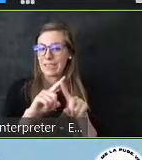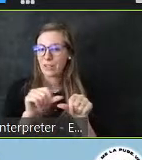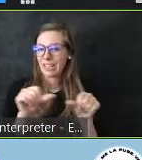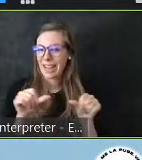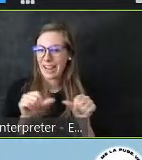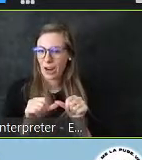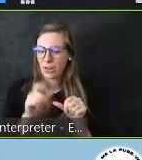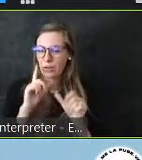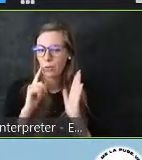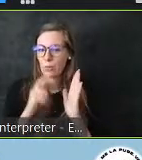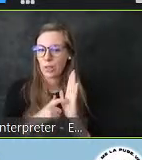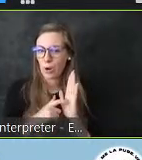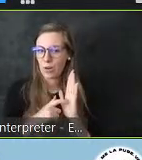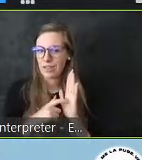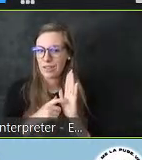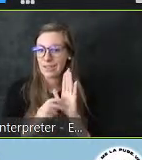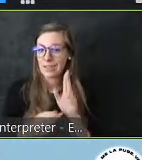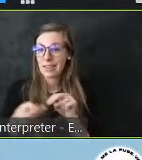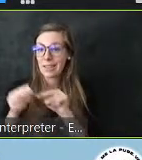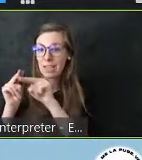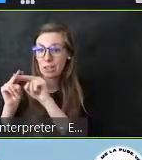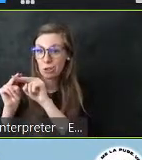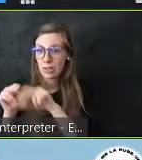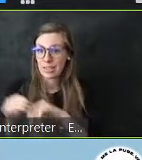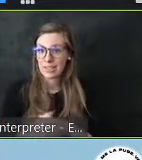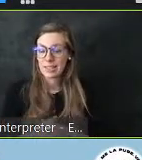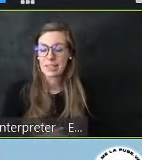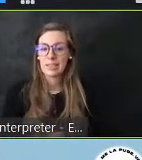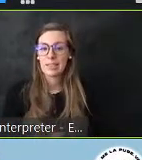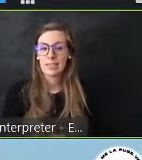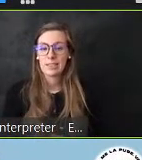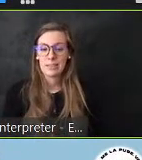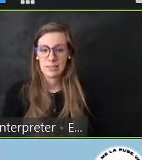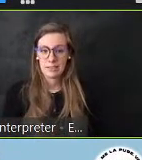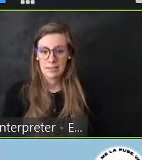So WEA usually in places where people